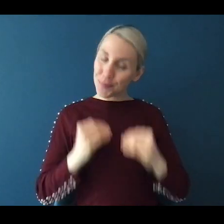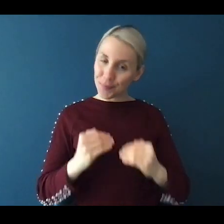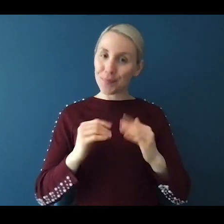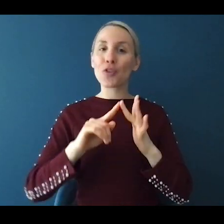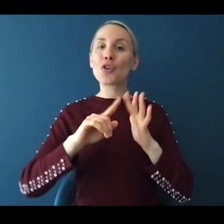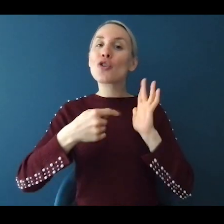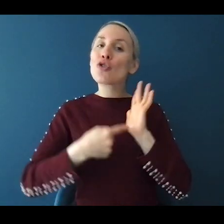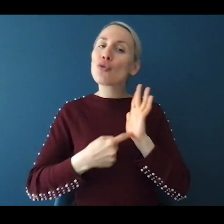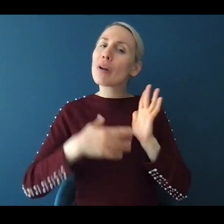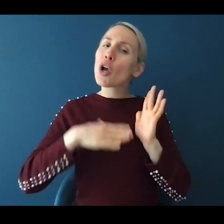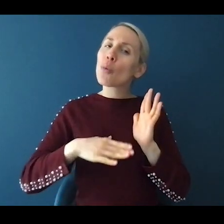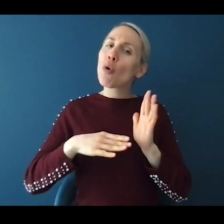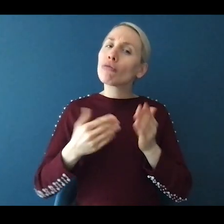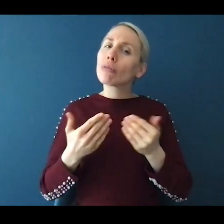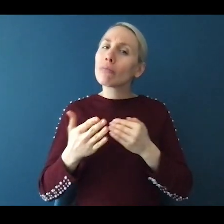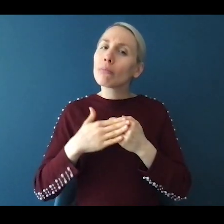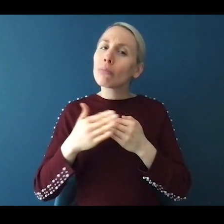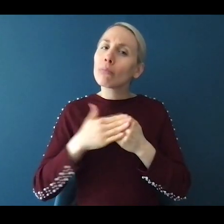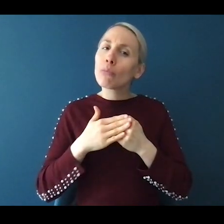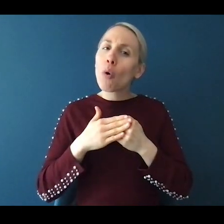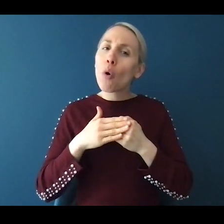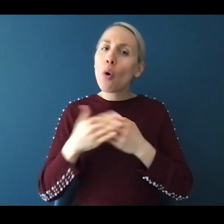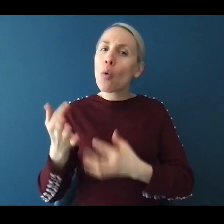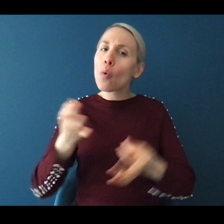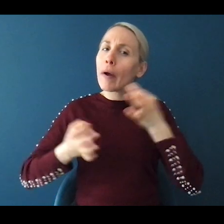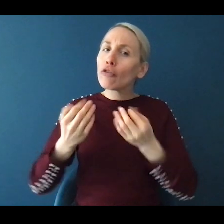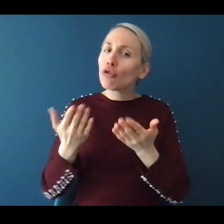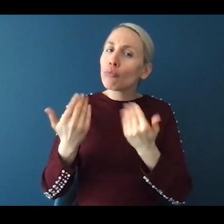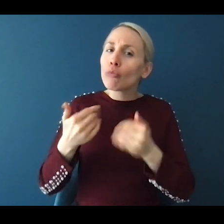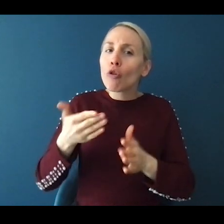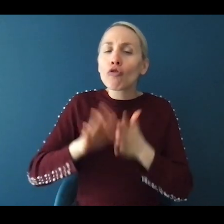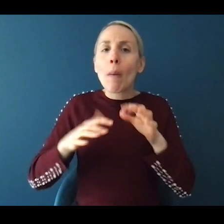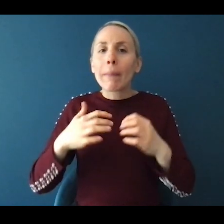to take some of the next audience questions there's quite a few about photography and